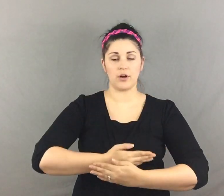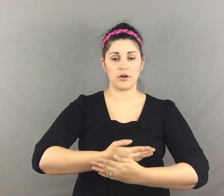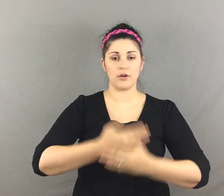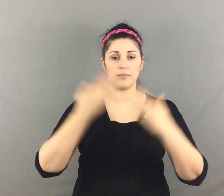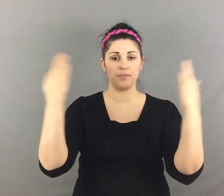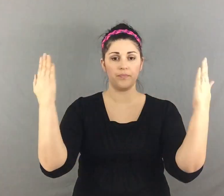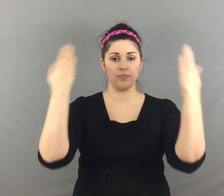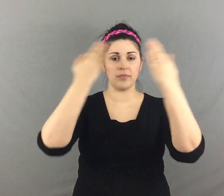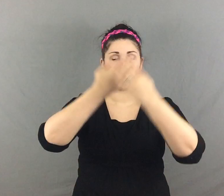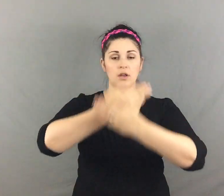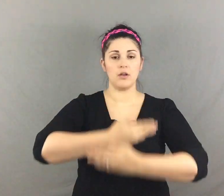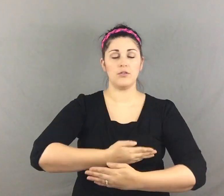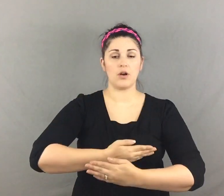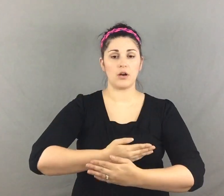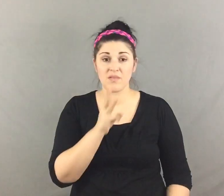Dark, dark,